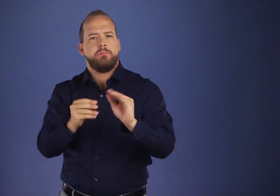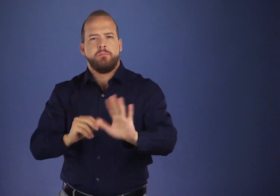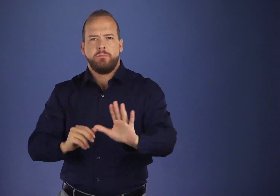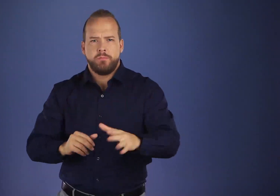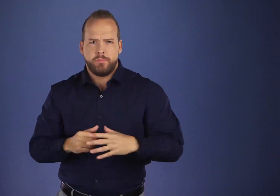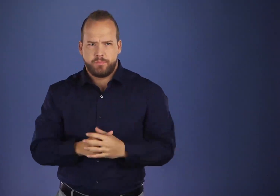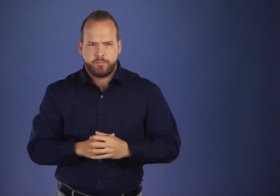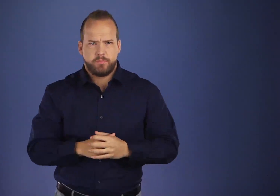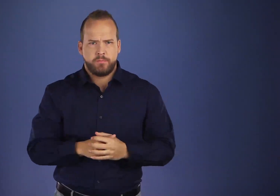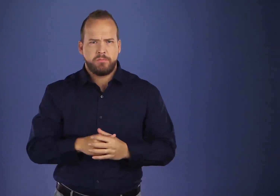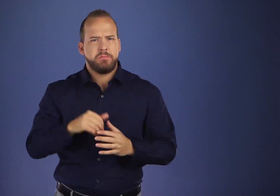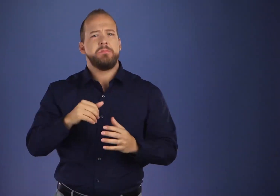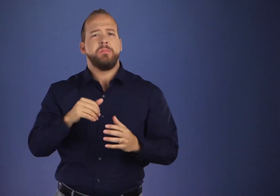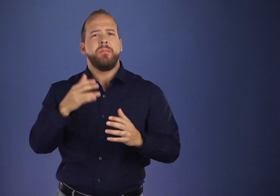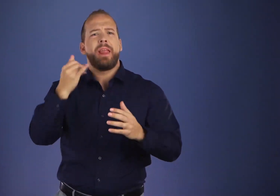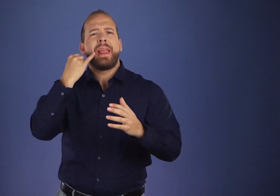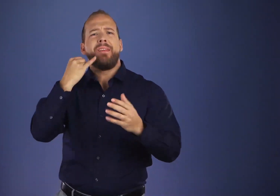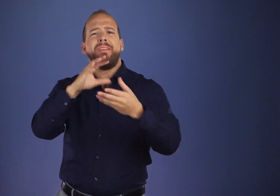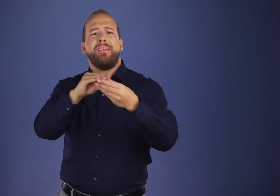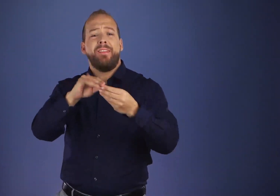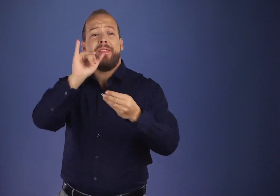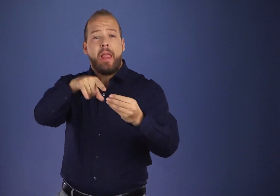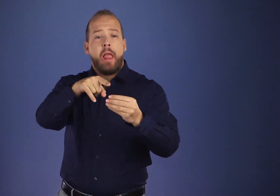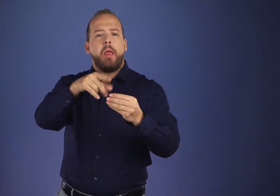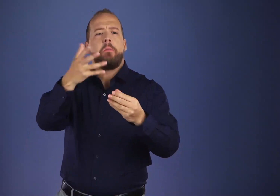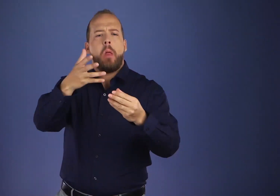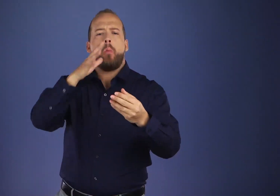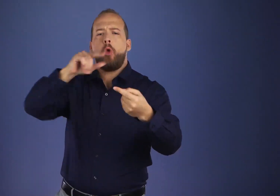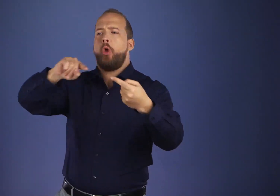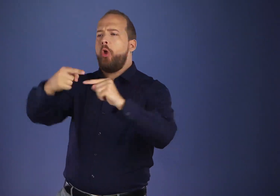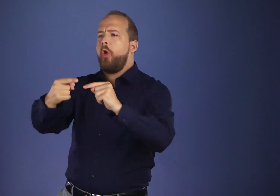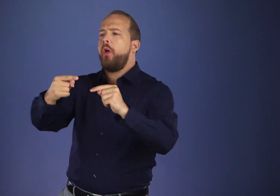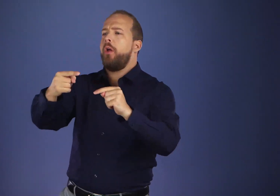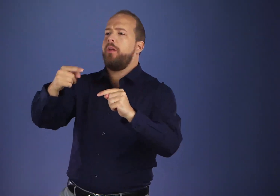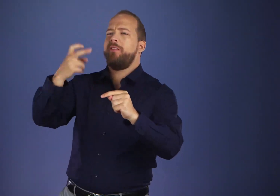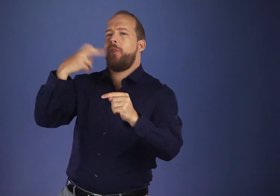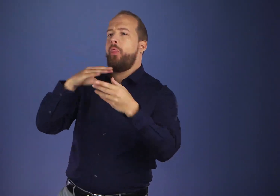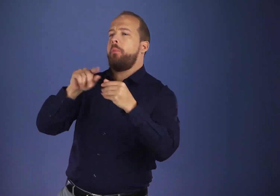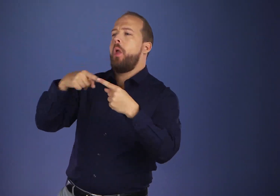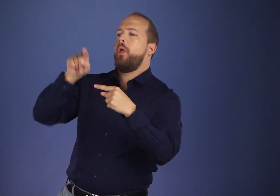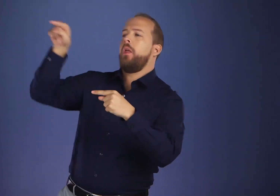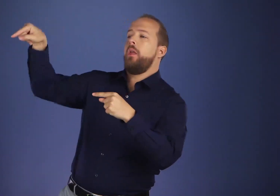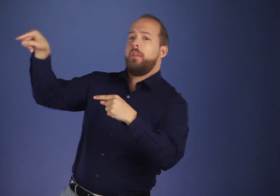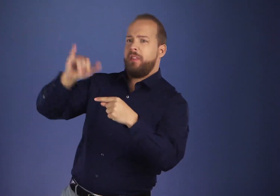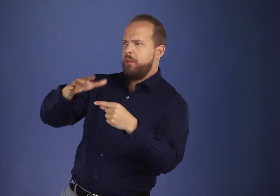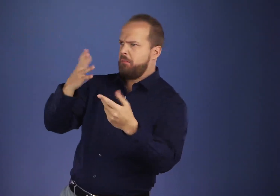where to make a full revelation would seriously harm the one to whom we are making amends.